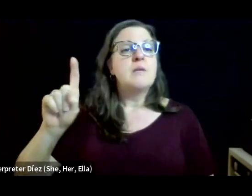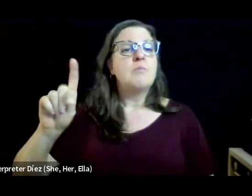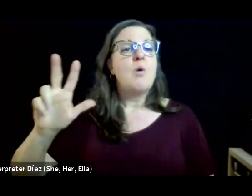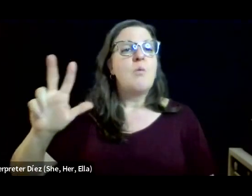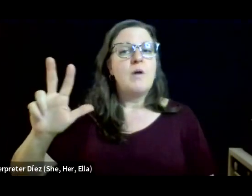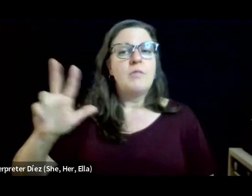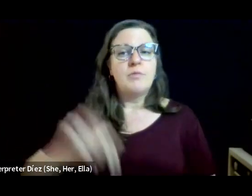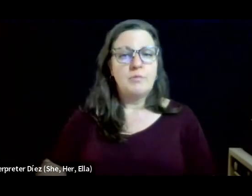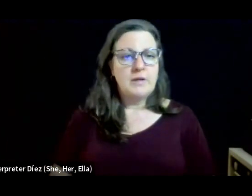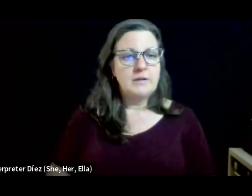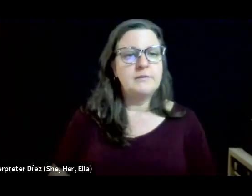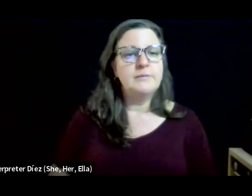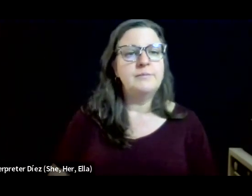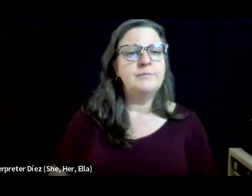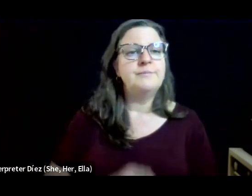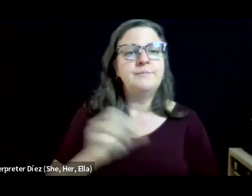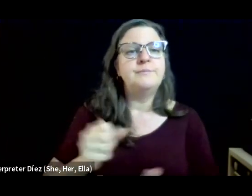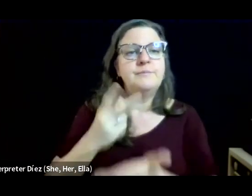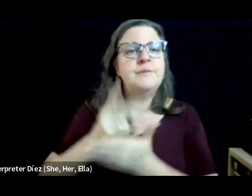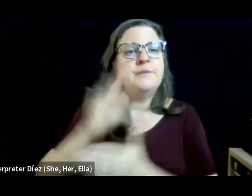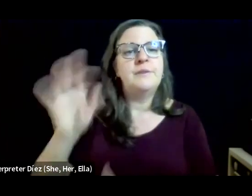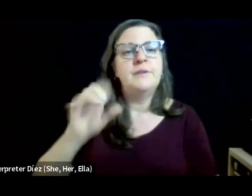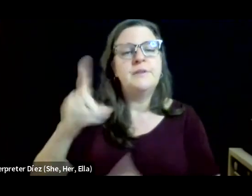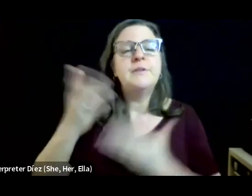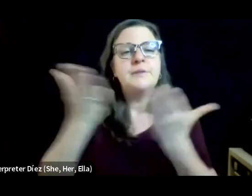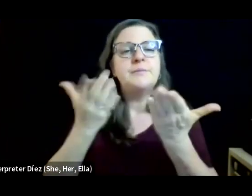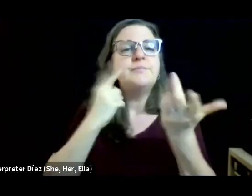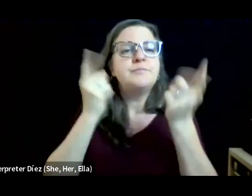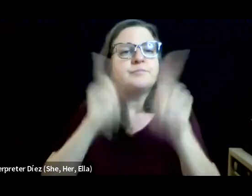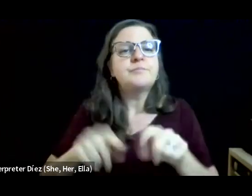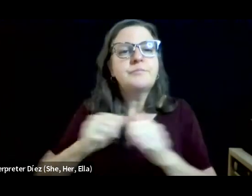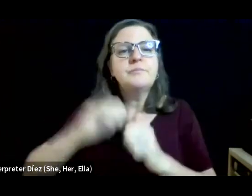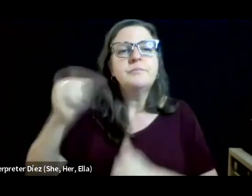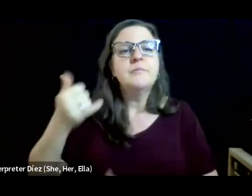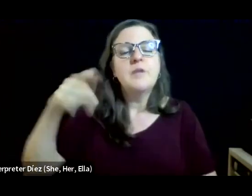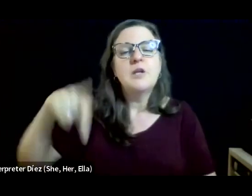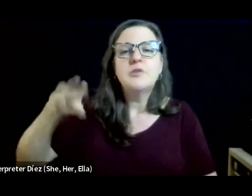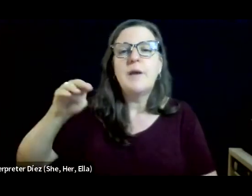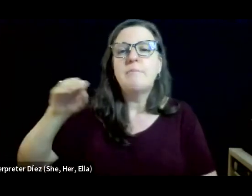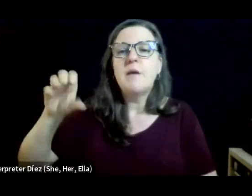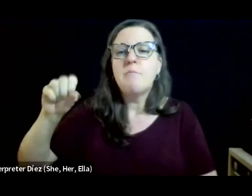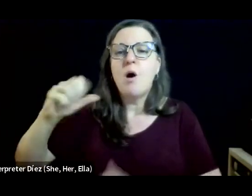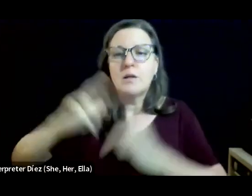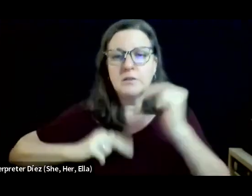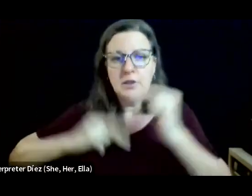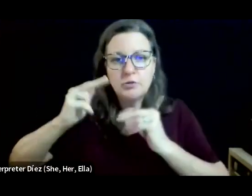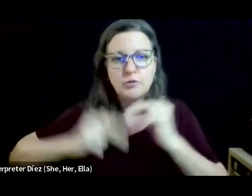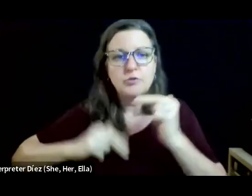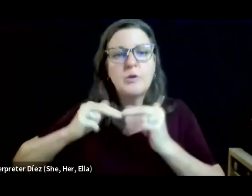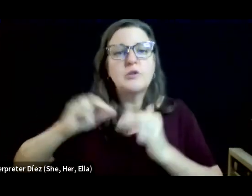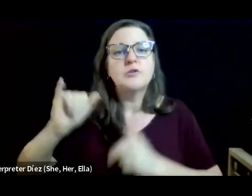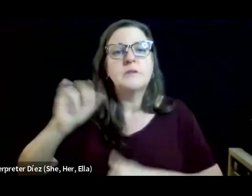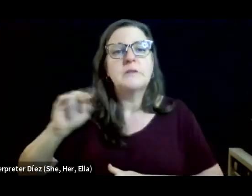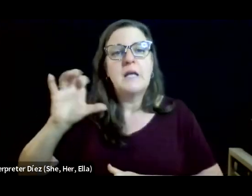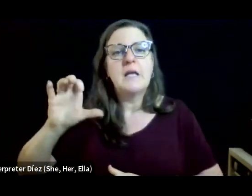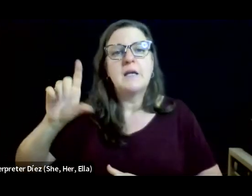Approval of Field Service Agreement with JP Moss Construction, Inc. dba Paul Davis